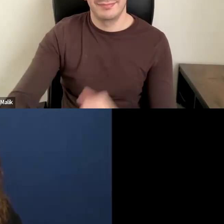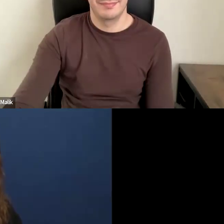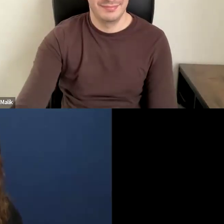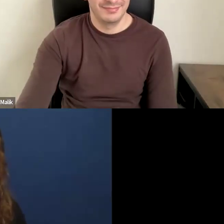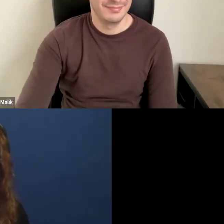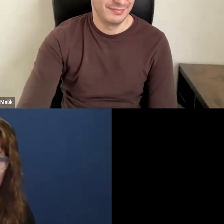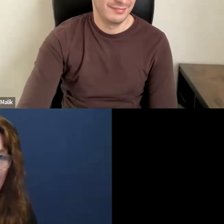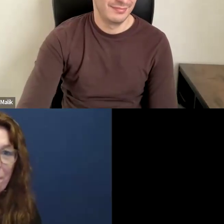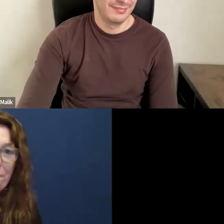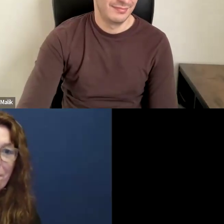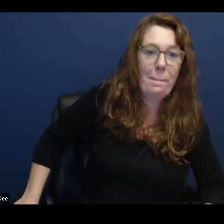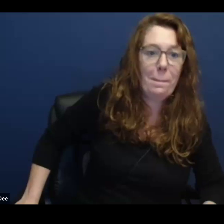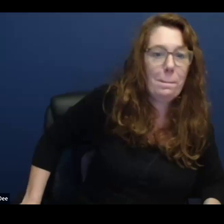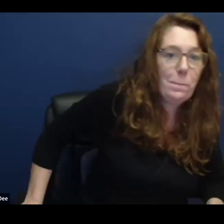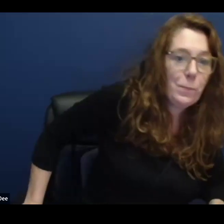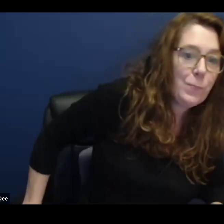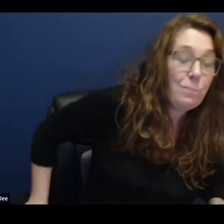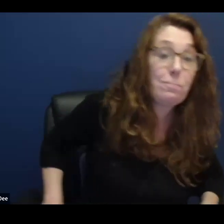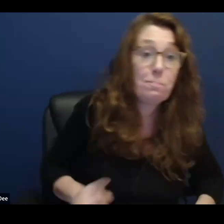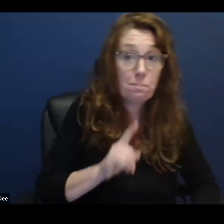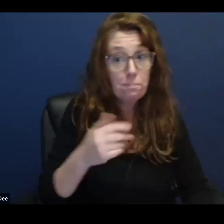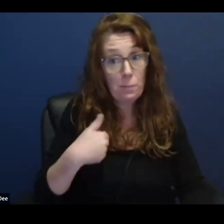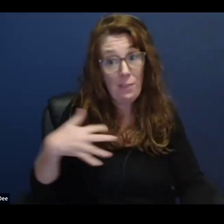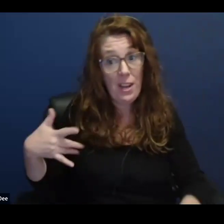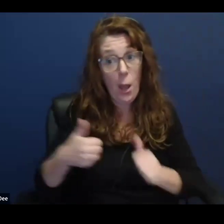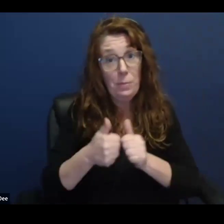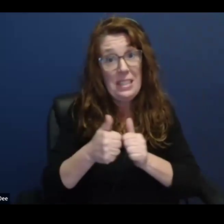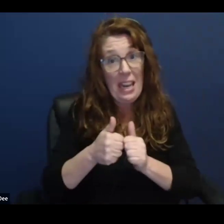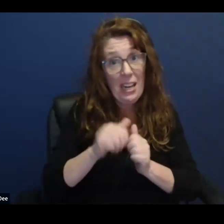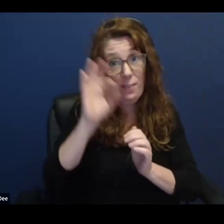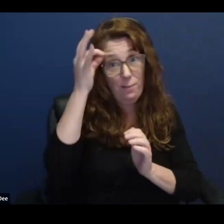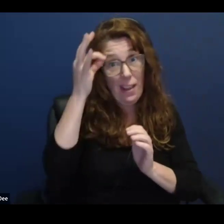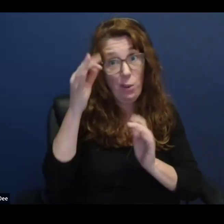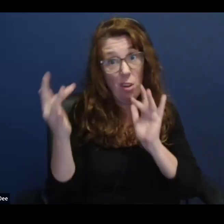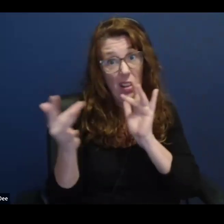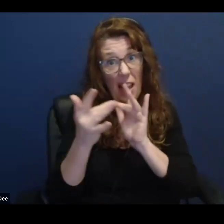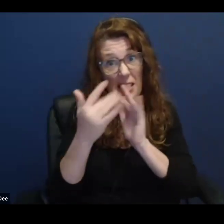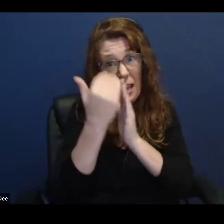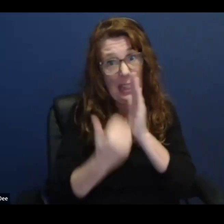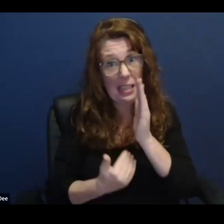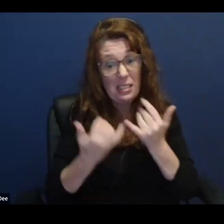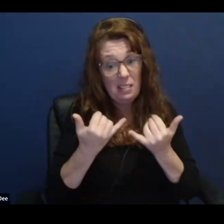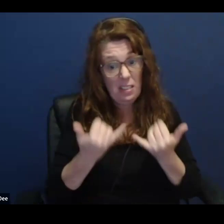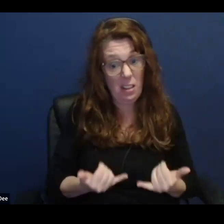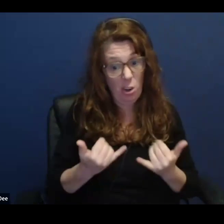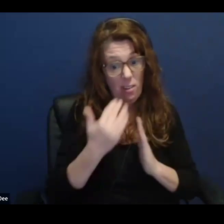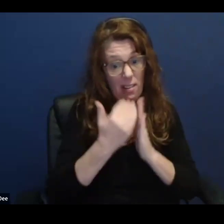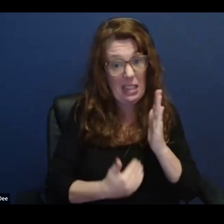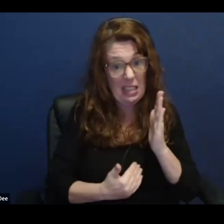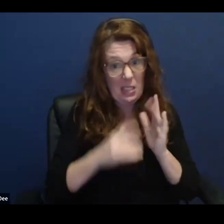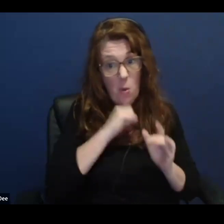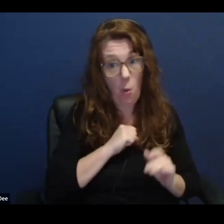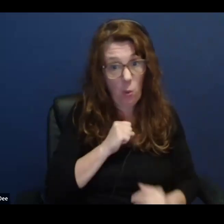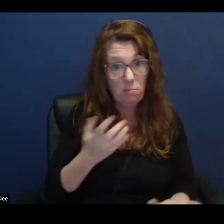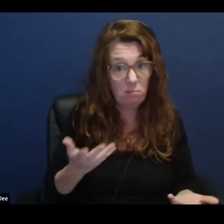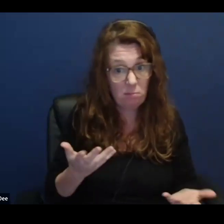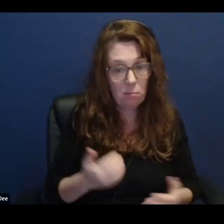Hey, is there an updated federal contact list as the current list is outdated? And I want to